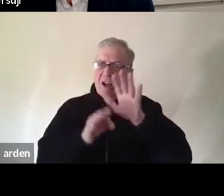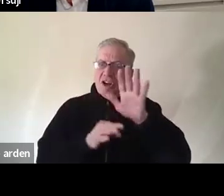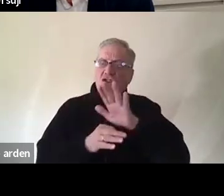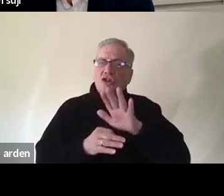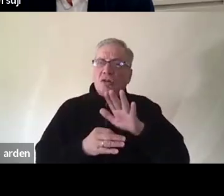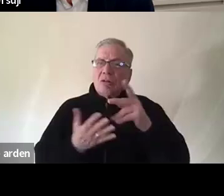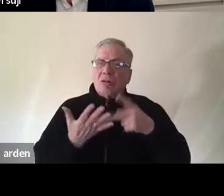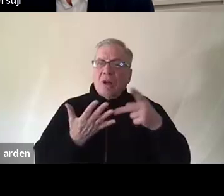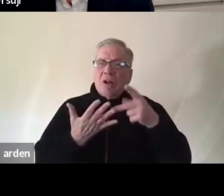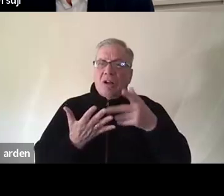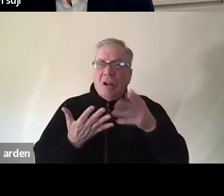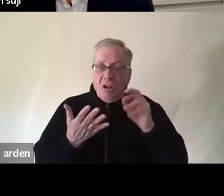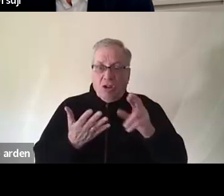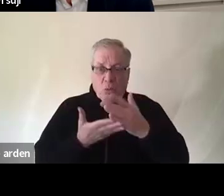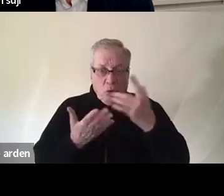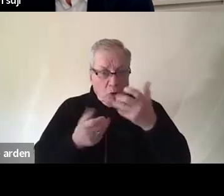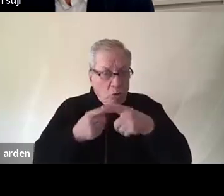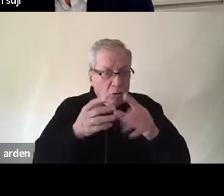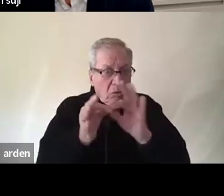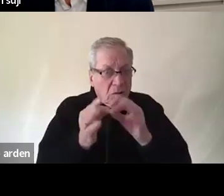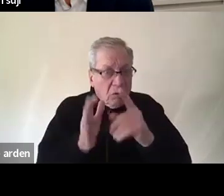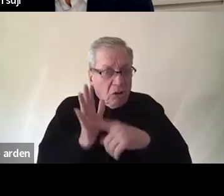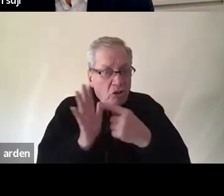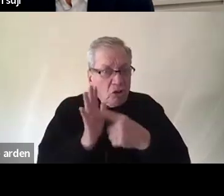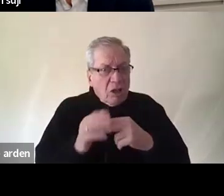Somebody want to correct that?